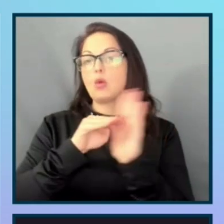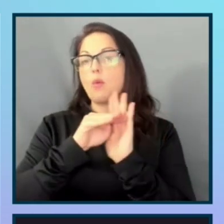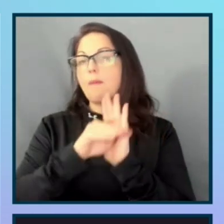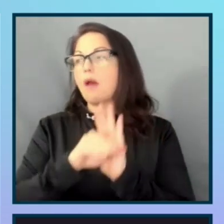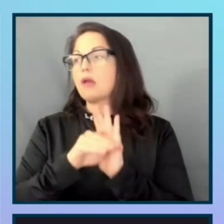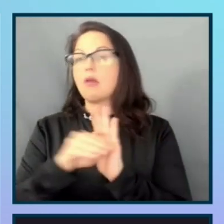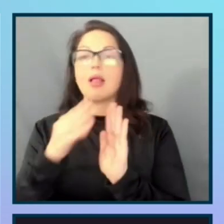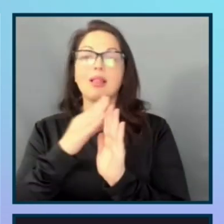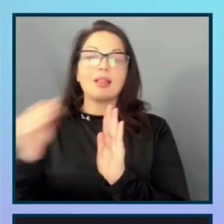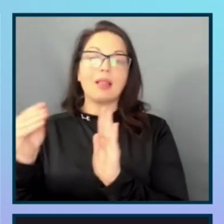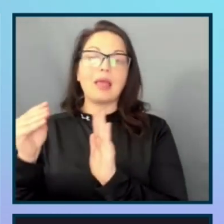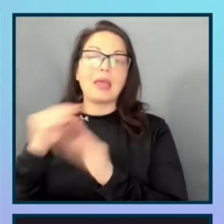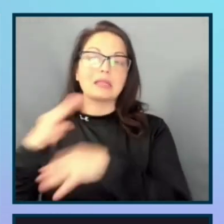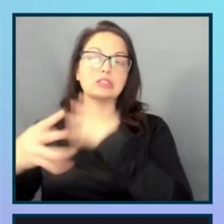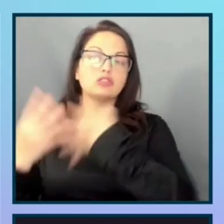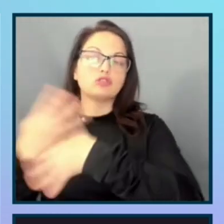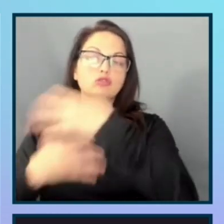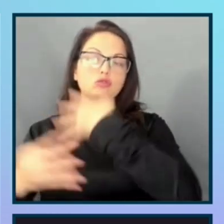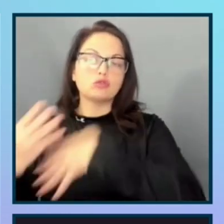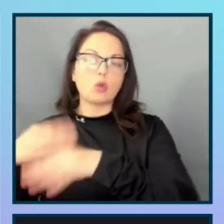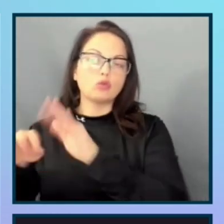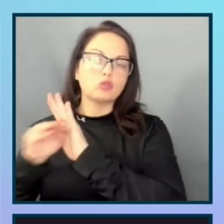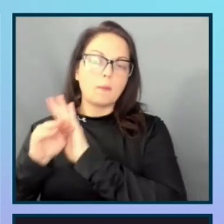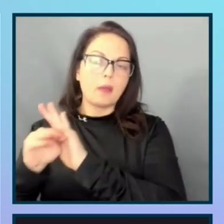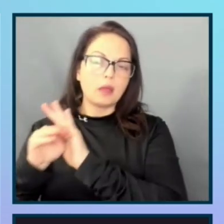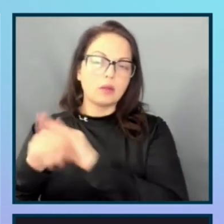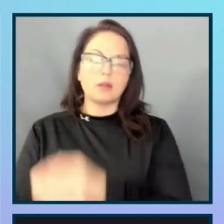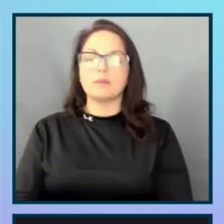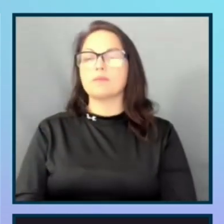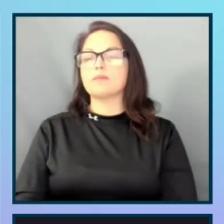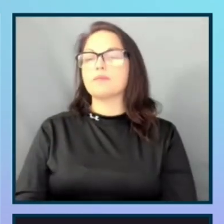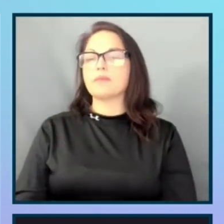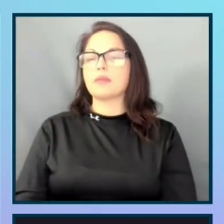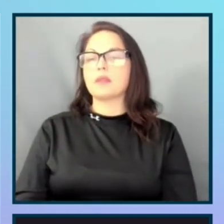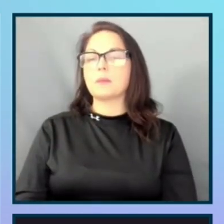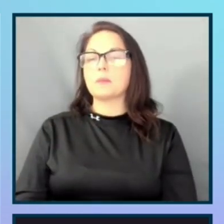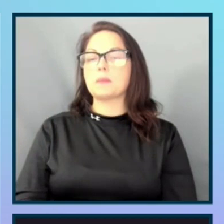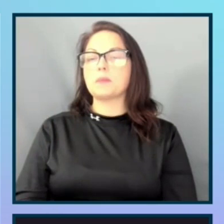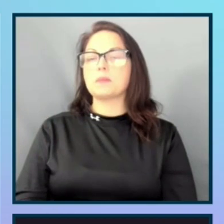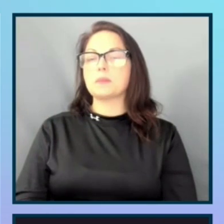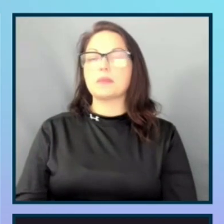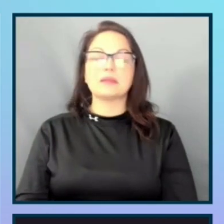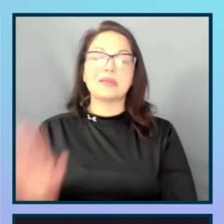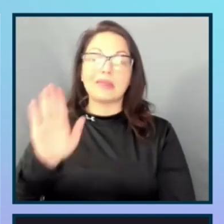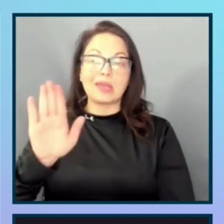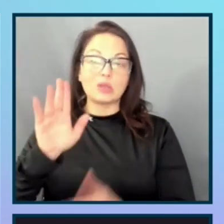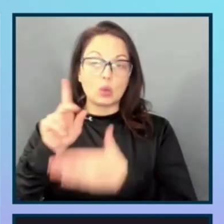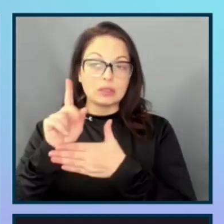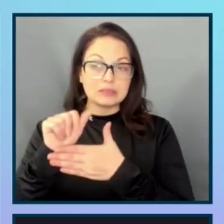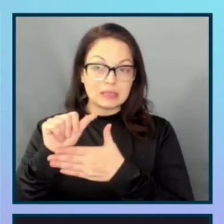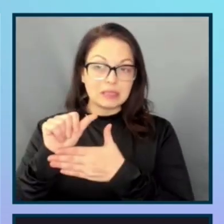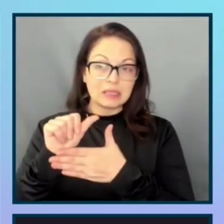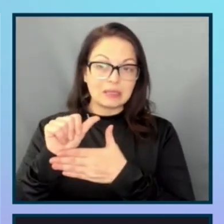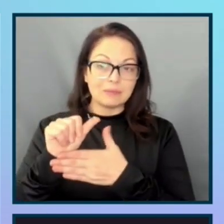The medical model being the one that says that your disability is the cause for your lack of access.